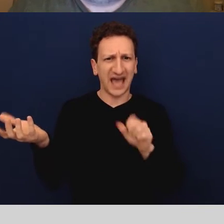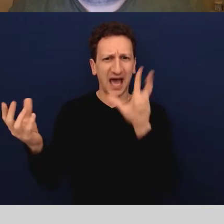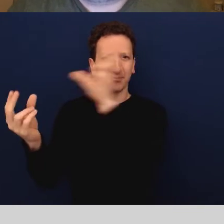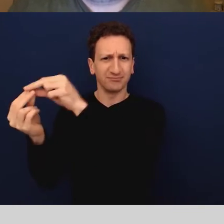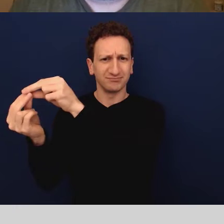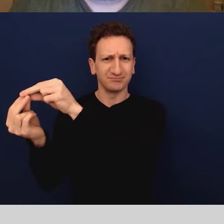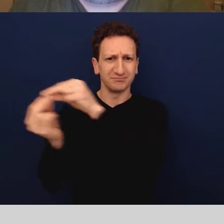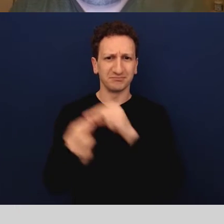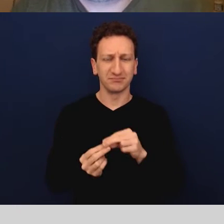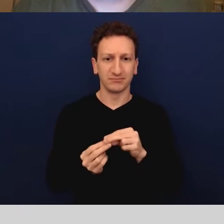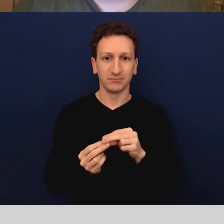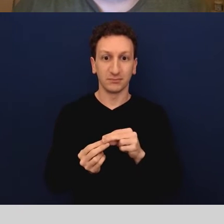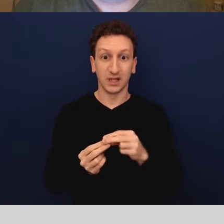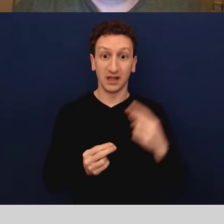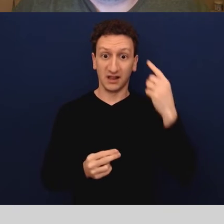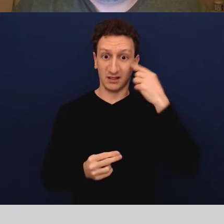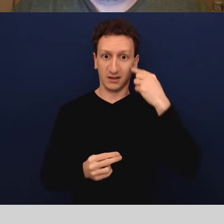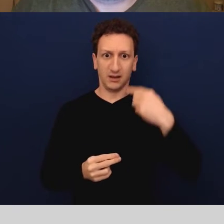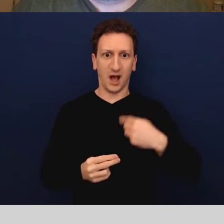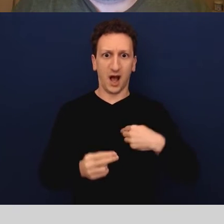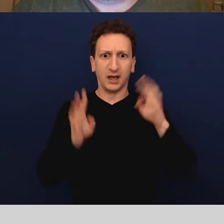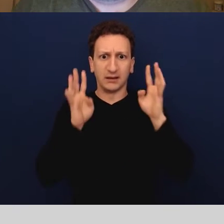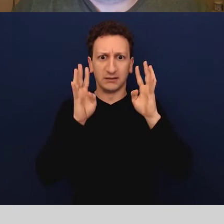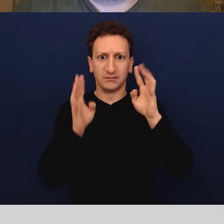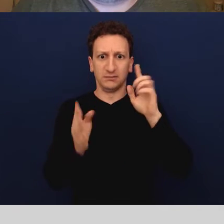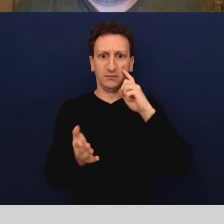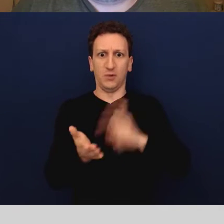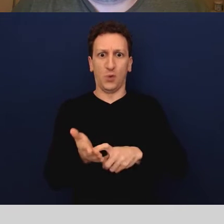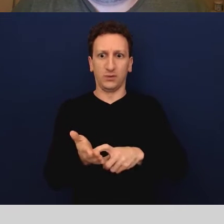Surely we're not the first people to have stumbled into this problem.